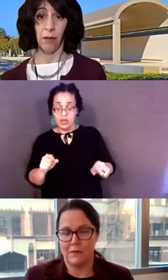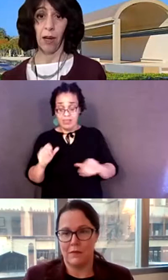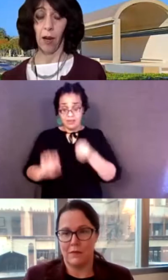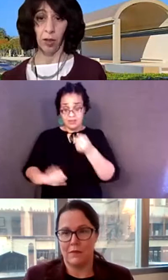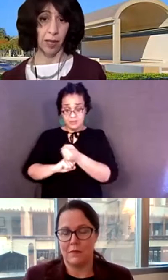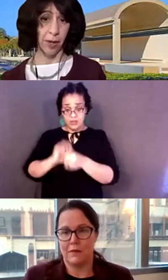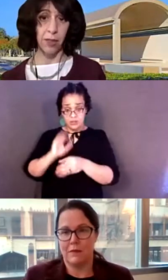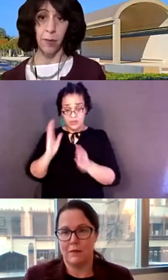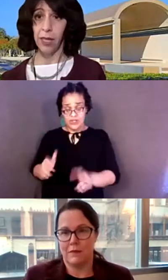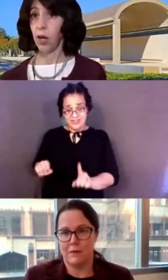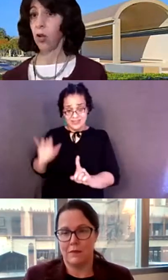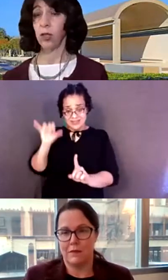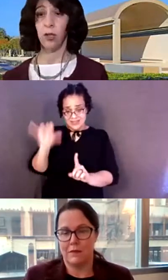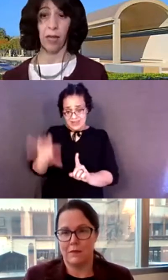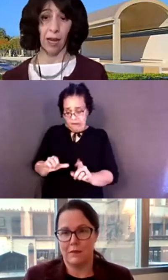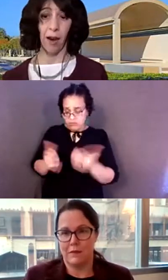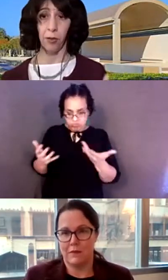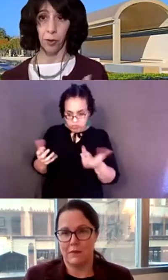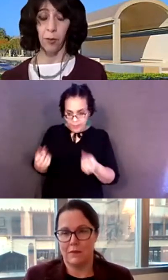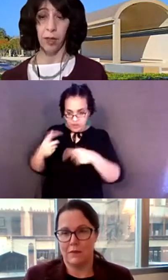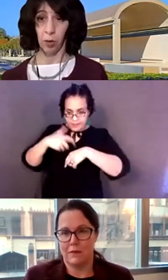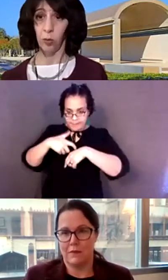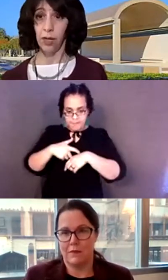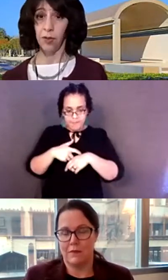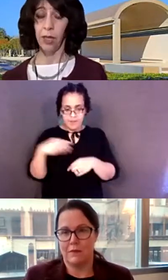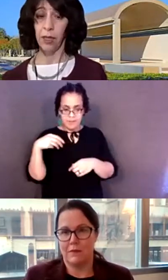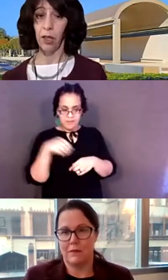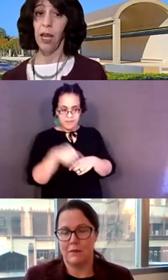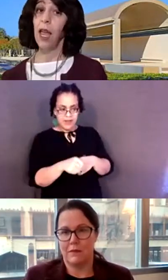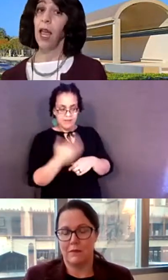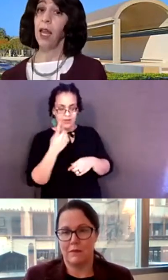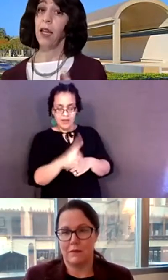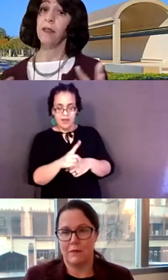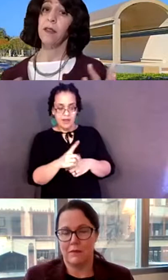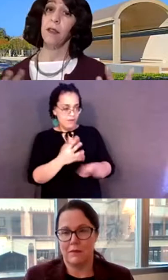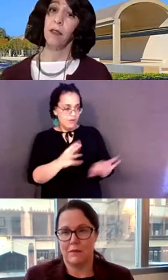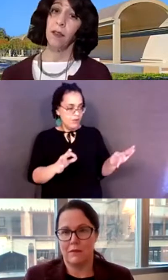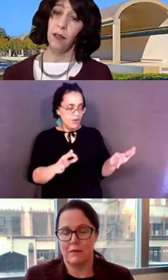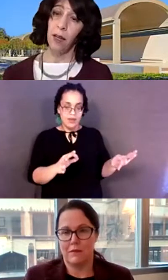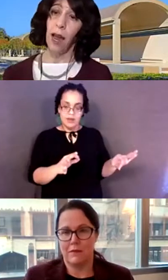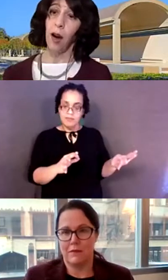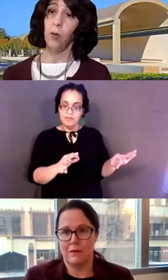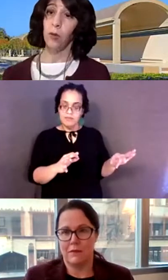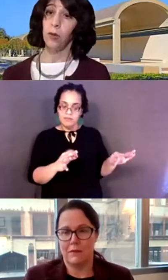How long are they paid to be there? How long do they have the freedom in their own life to be there? And